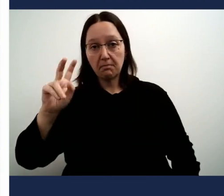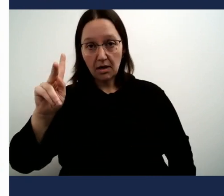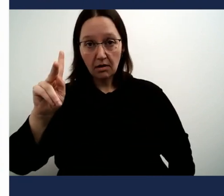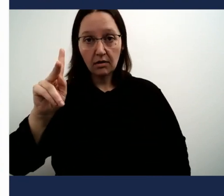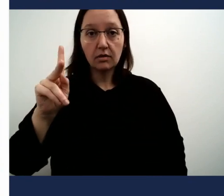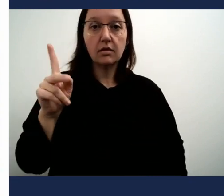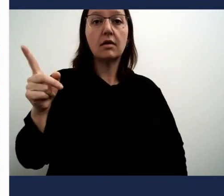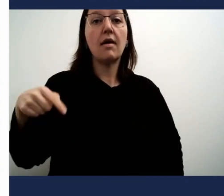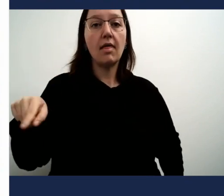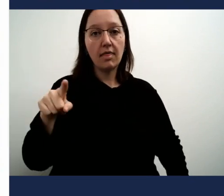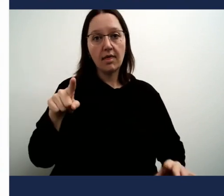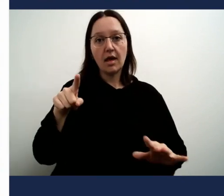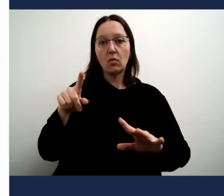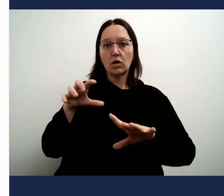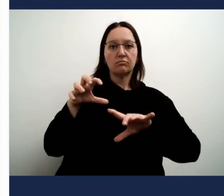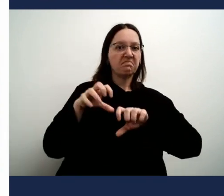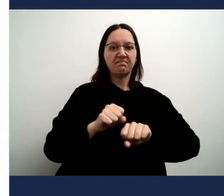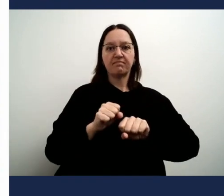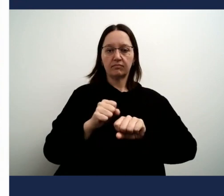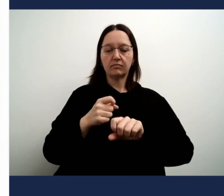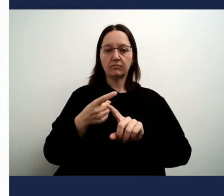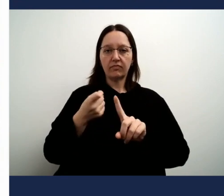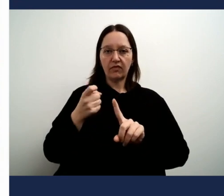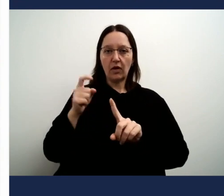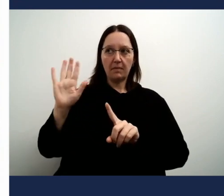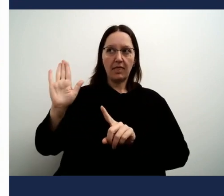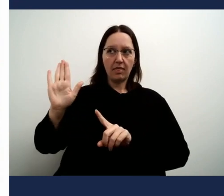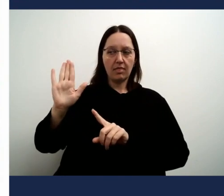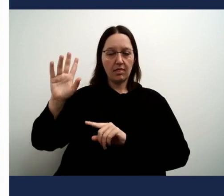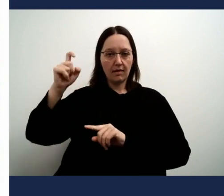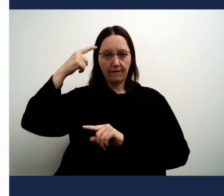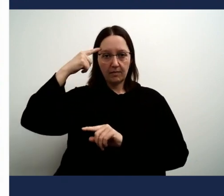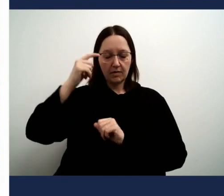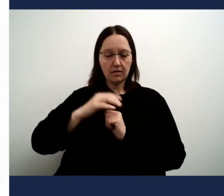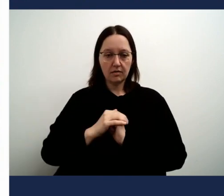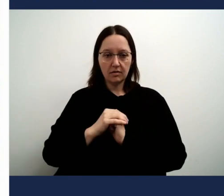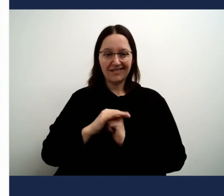being replaced by nonwhite minorities. In Europe and other